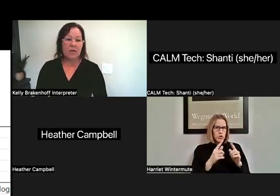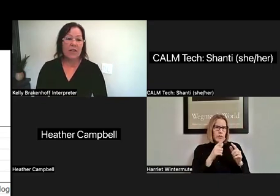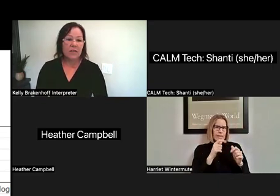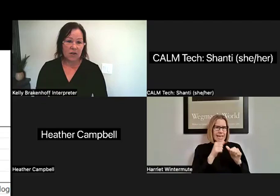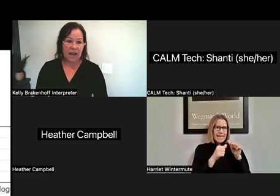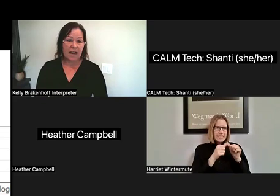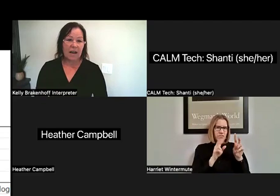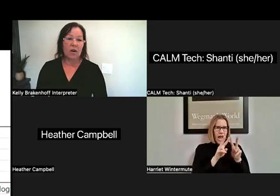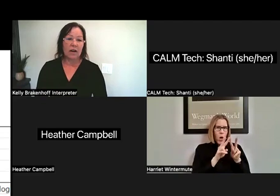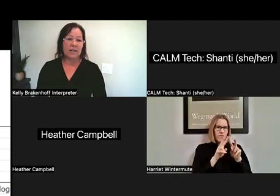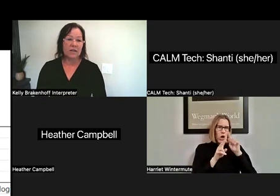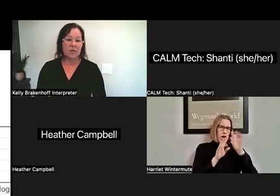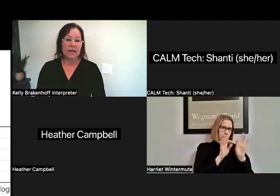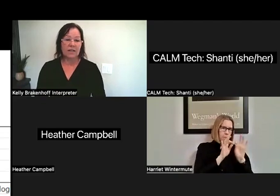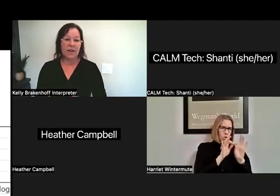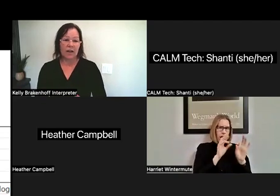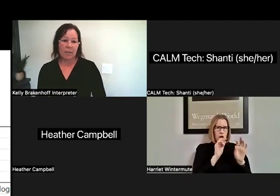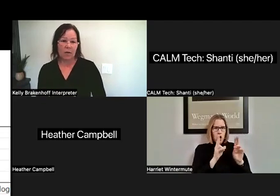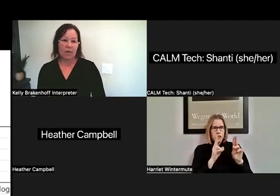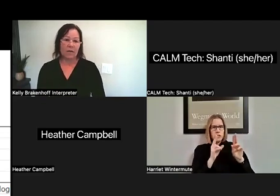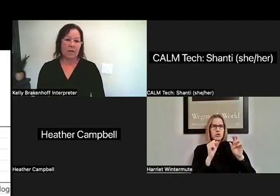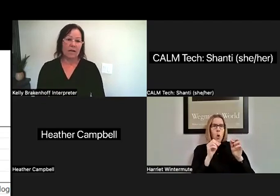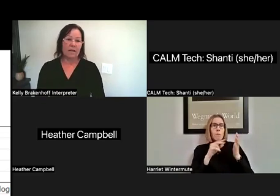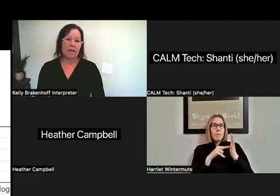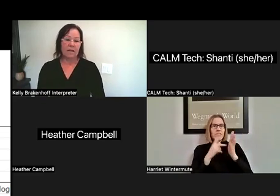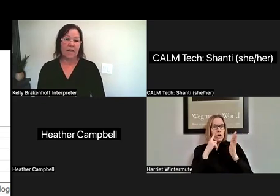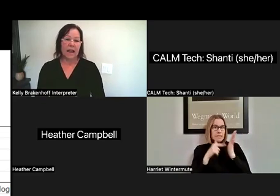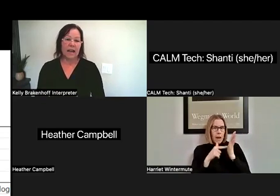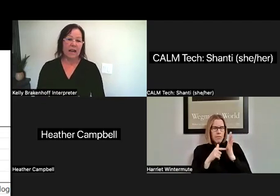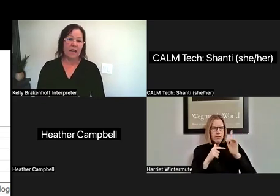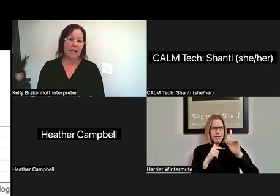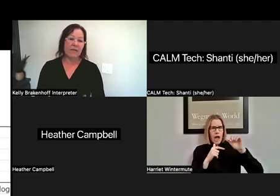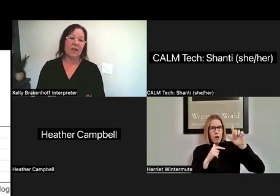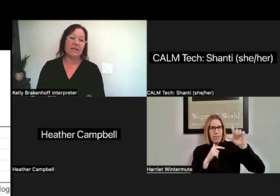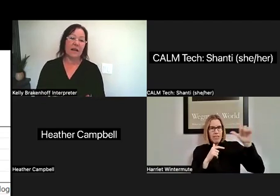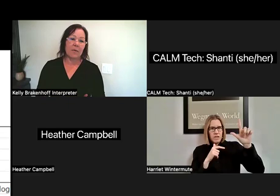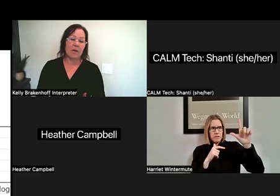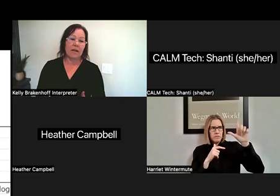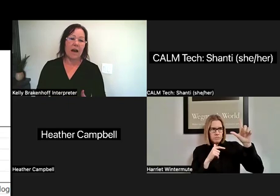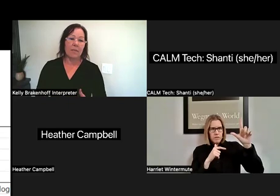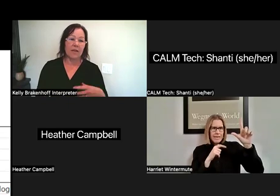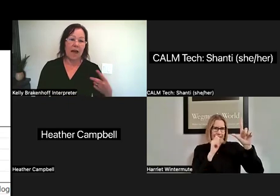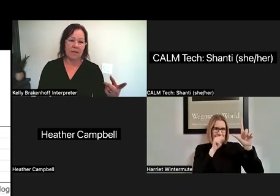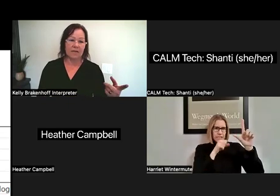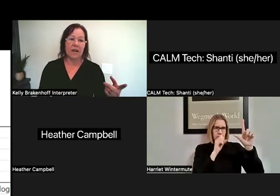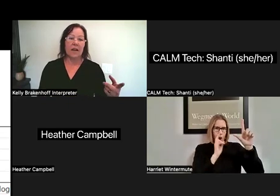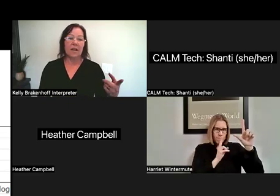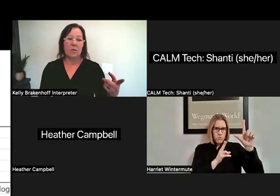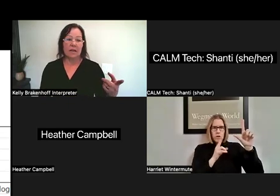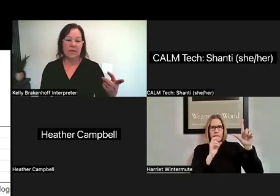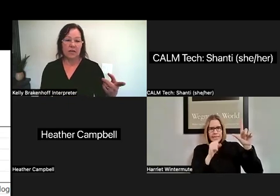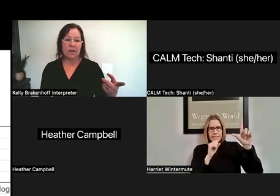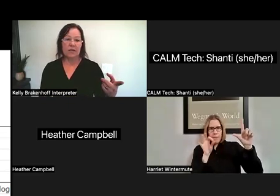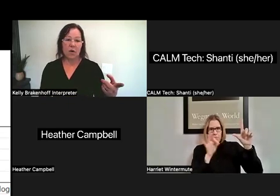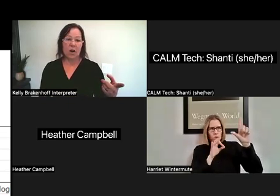filter is, according to each variable, then like for example, the upper left, you would filter for